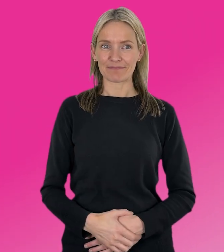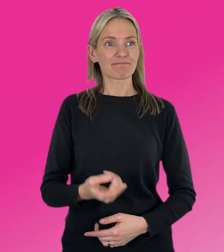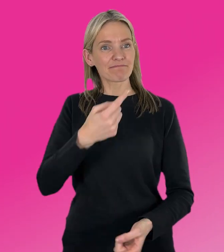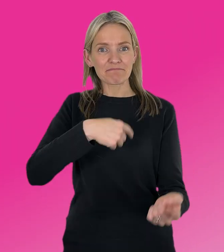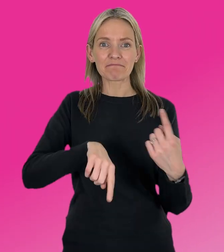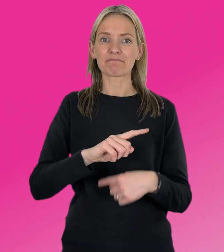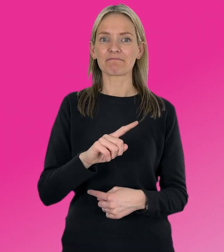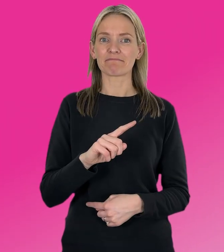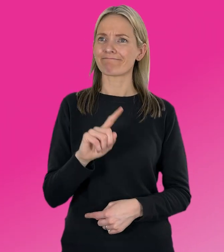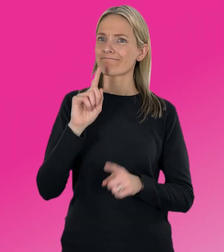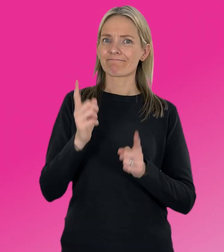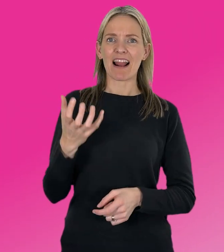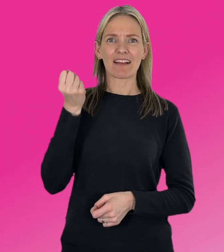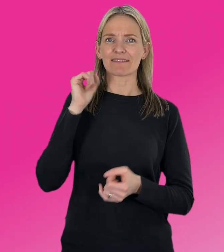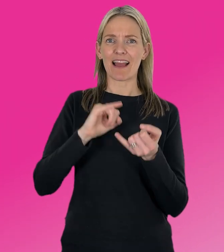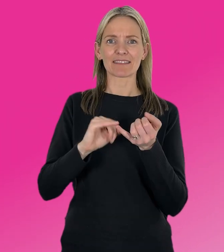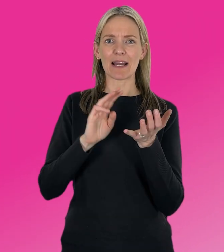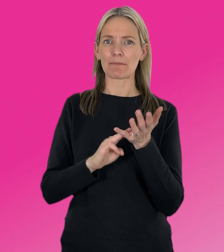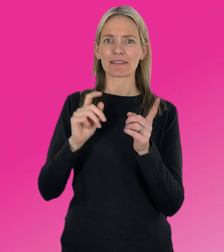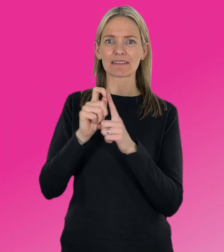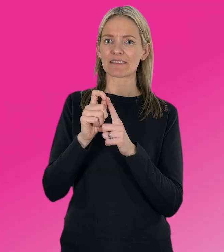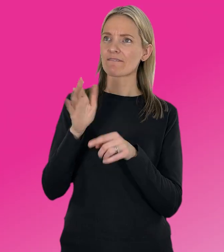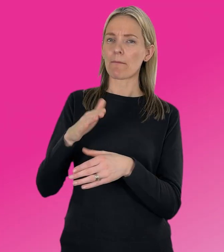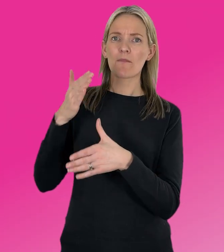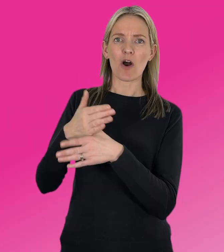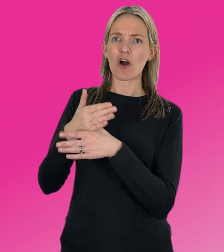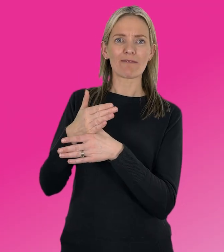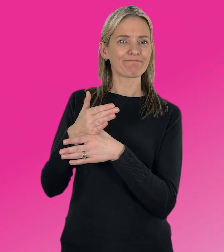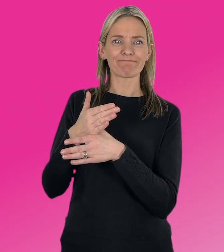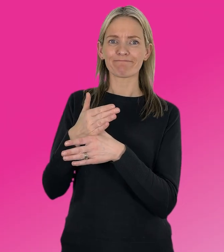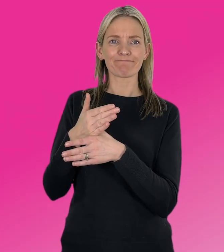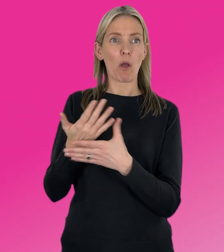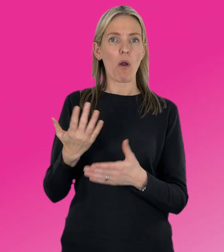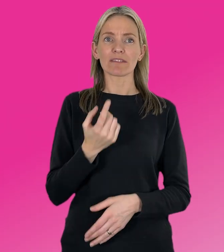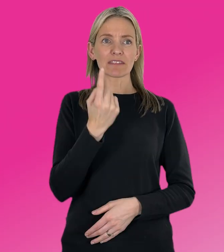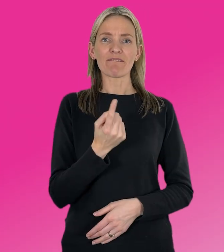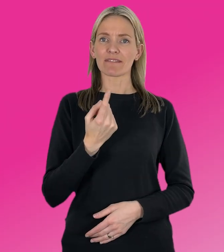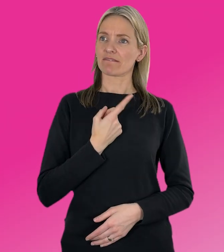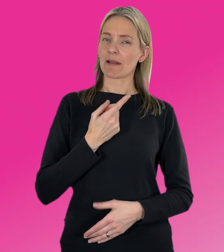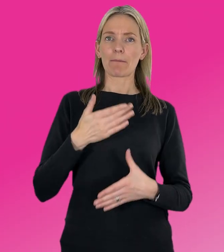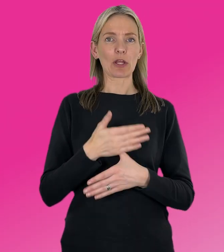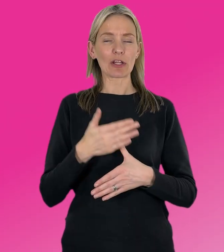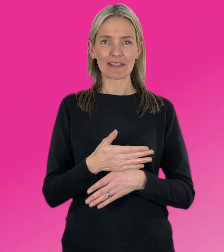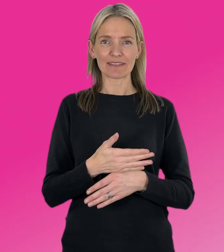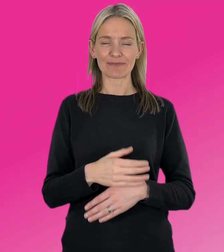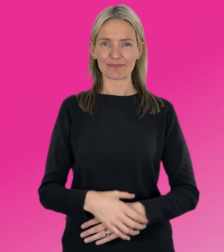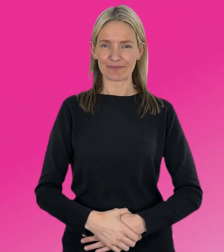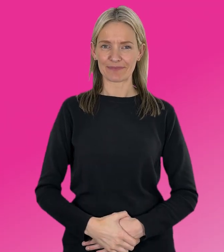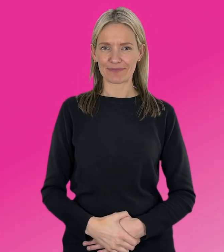and those who cannot get Statutory Maternity Pay from work, or are self-employed.